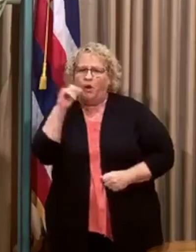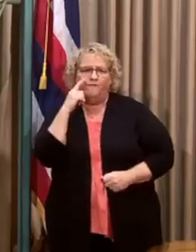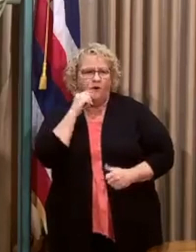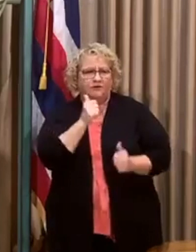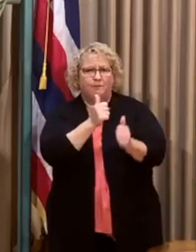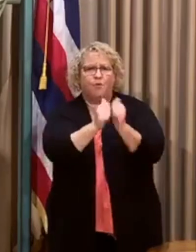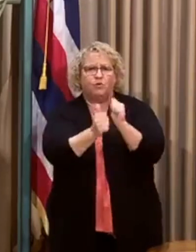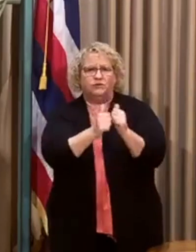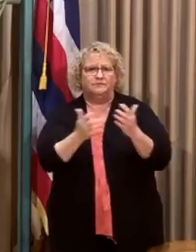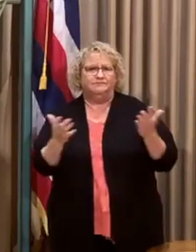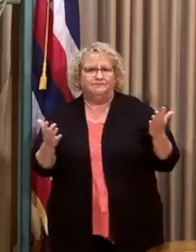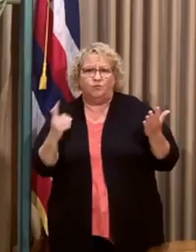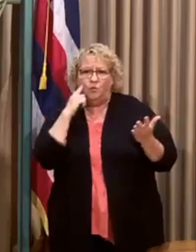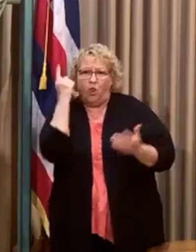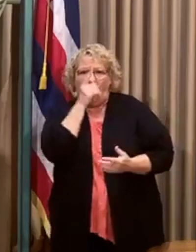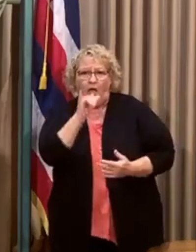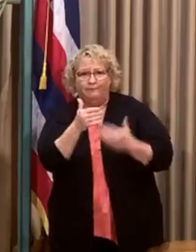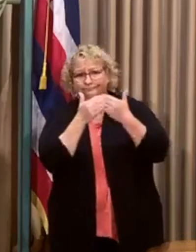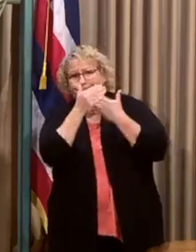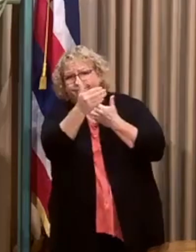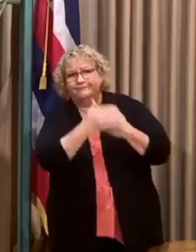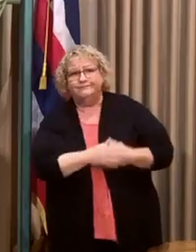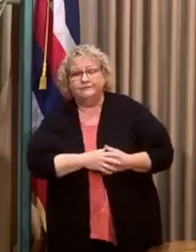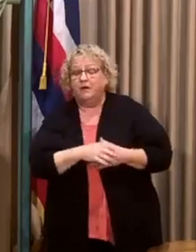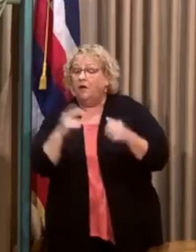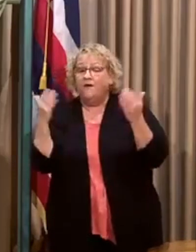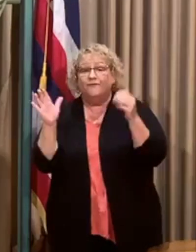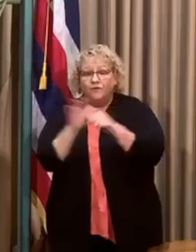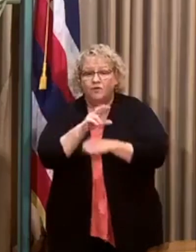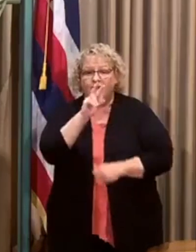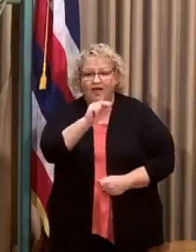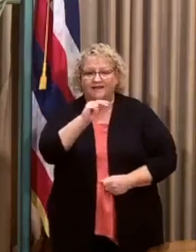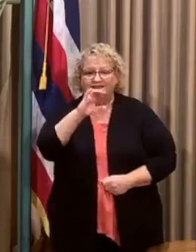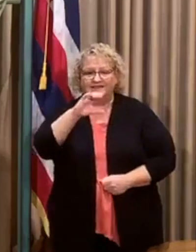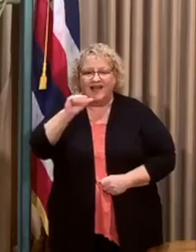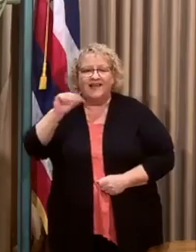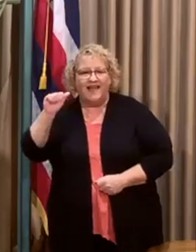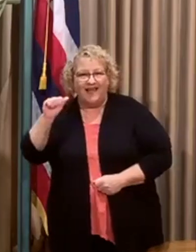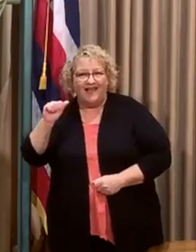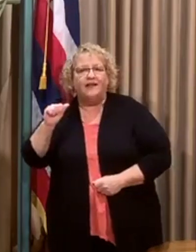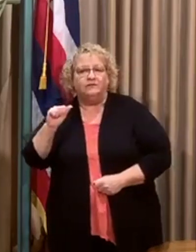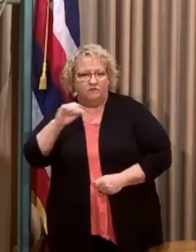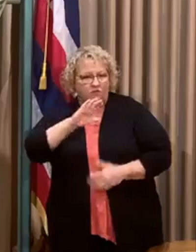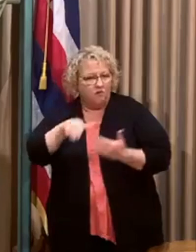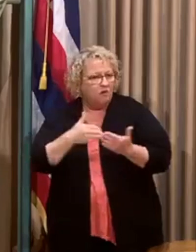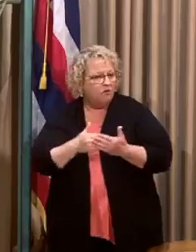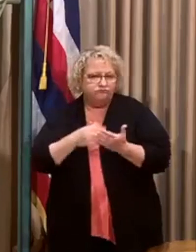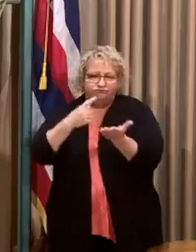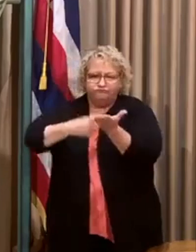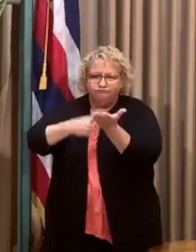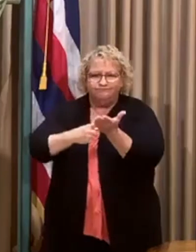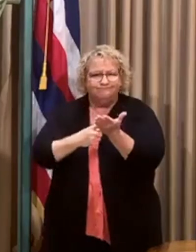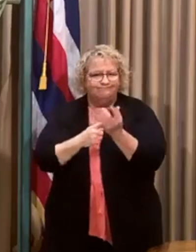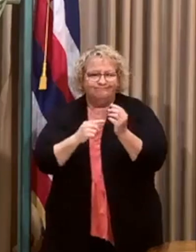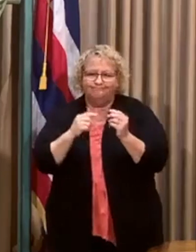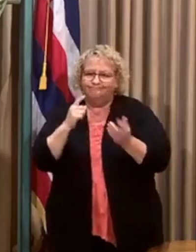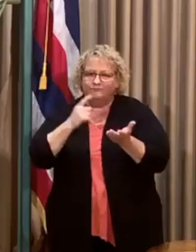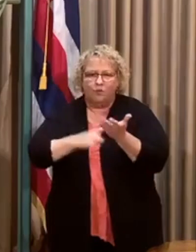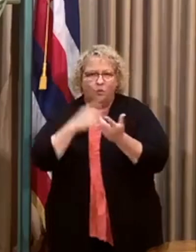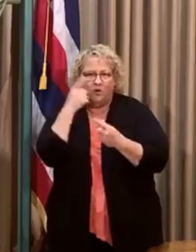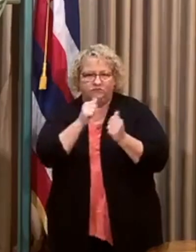and frankly, the entire NCAA is also engaging conversations about what athletics can look like.